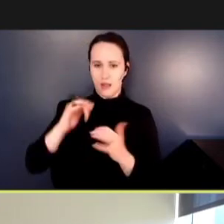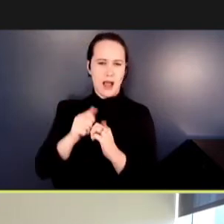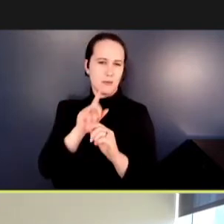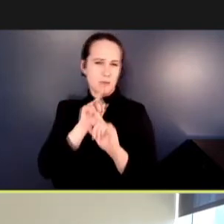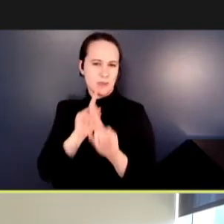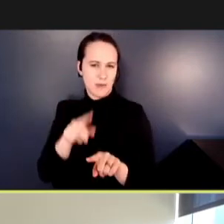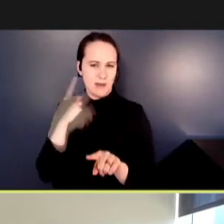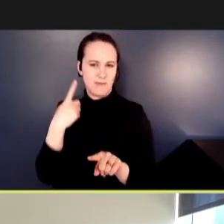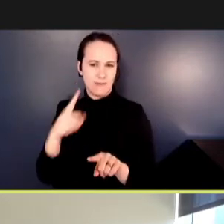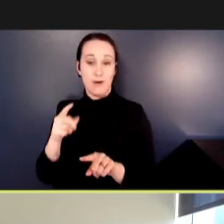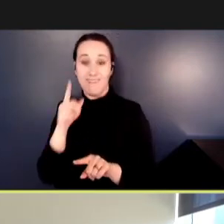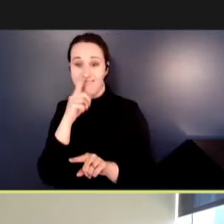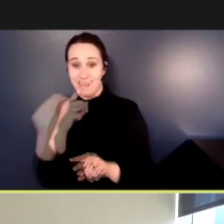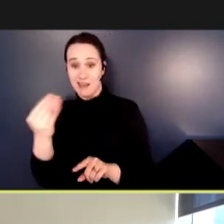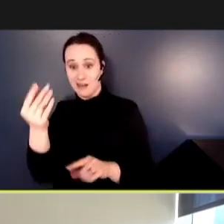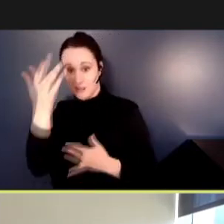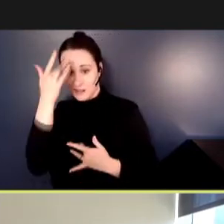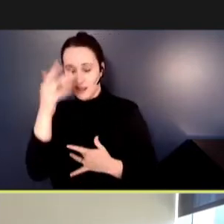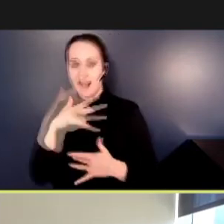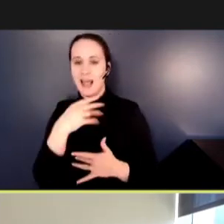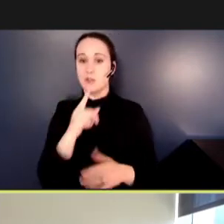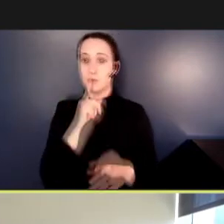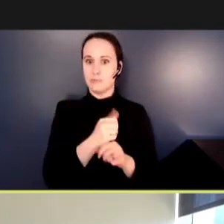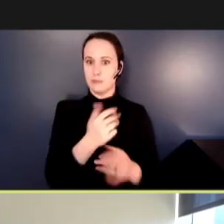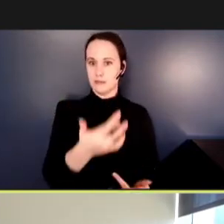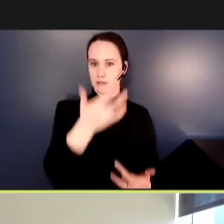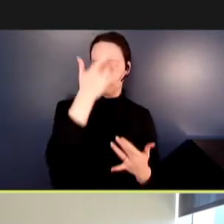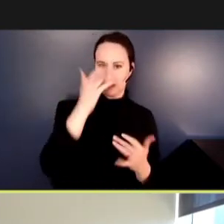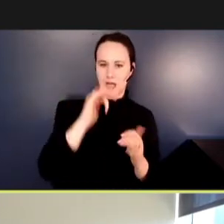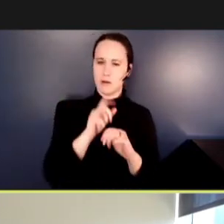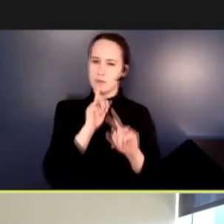And so, on the left side of your screen, I'm showing you B cells. These are where your